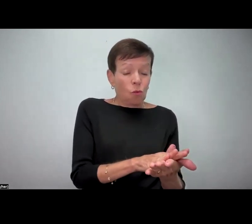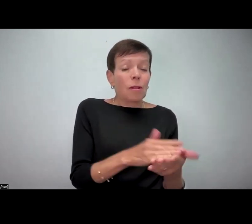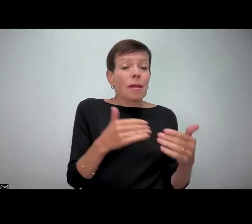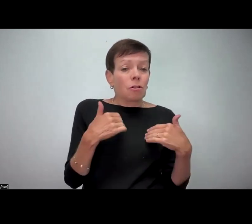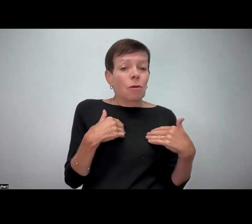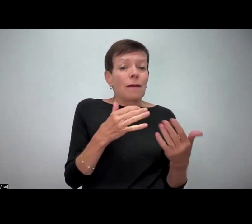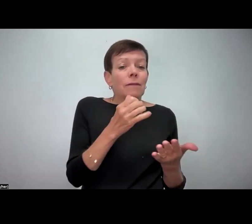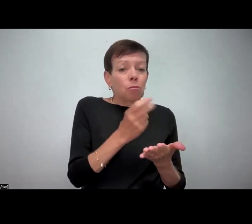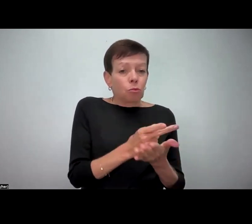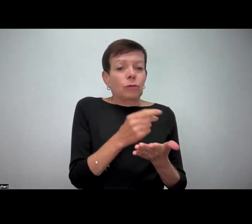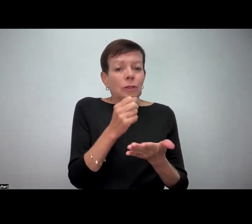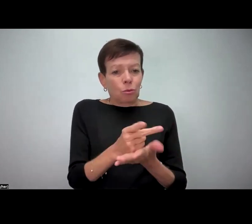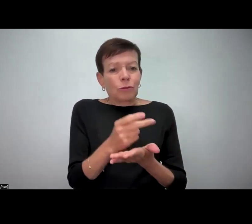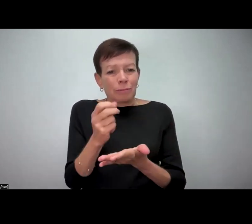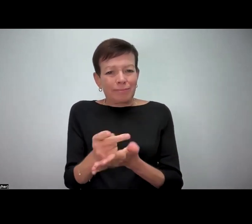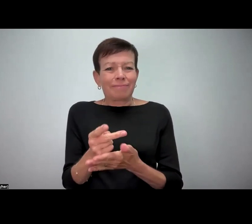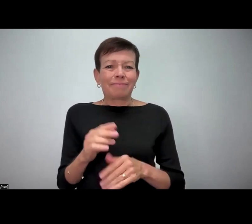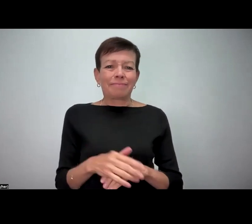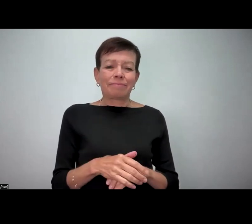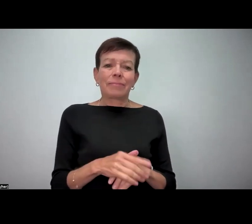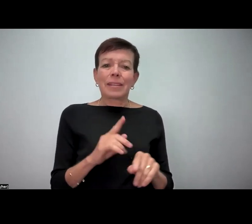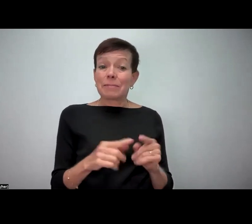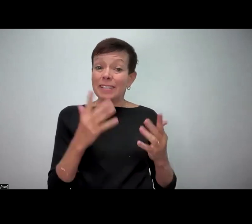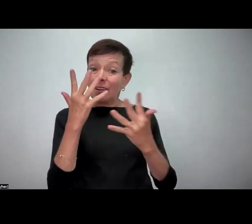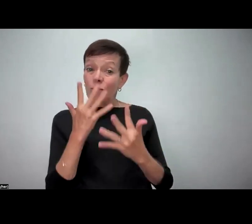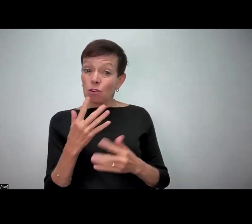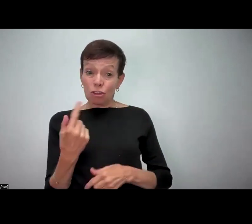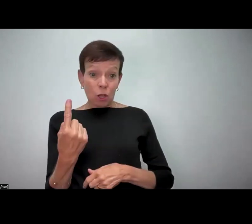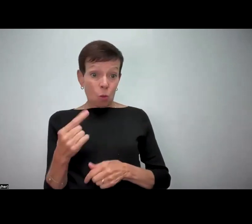But unfortunately, artists can’t apply, but there's a lot of organizations who don't know